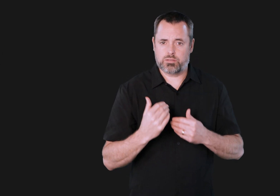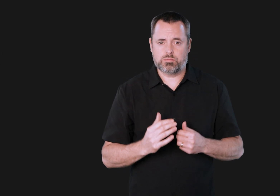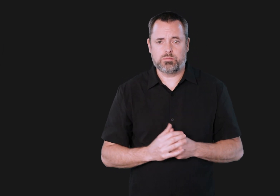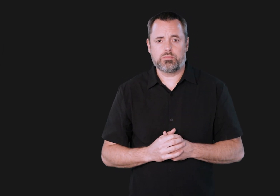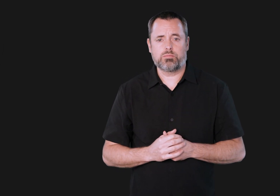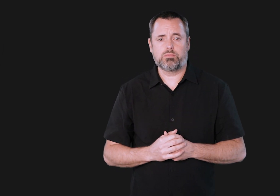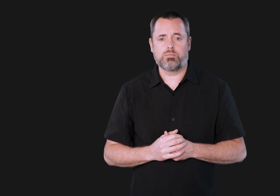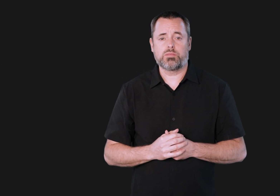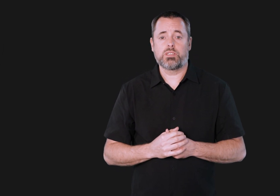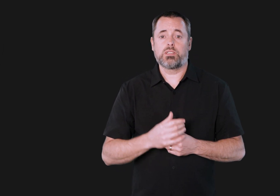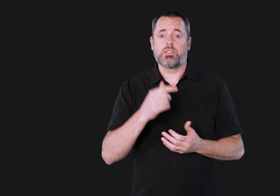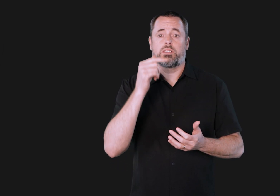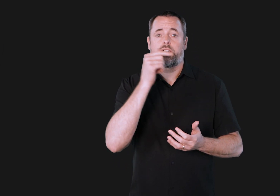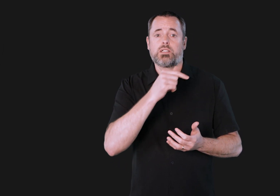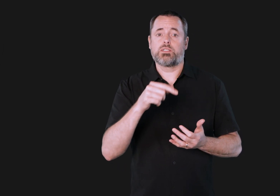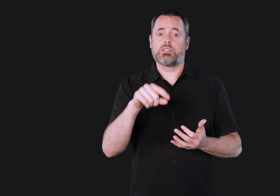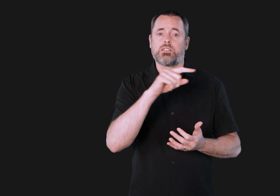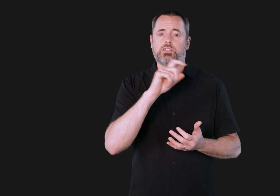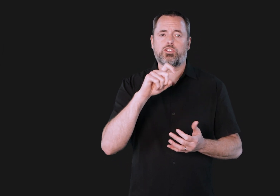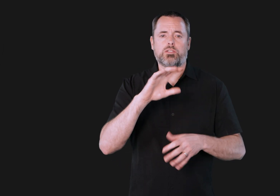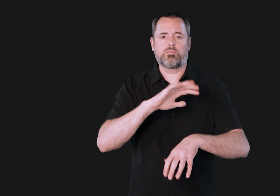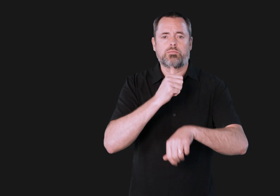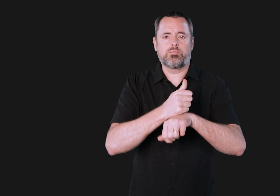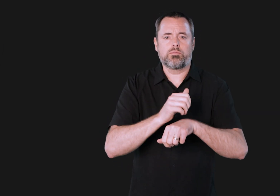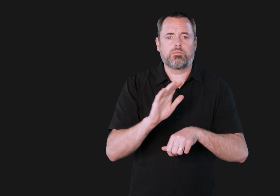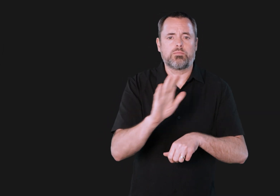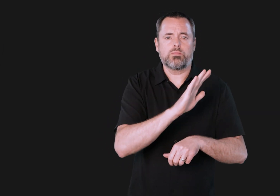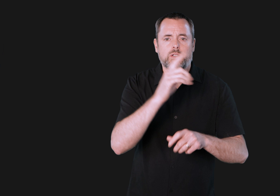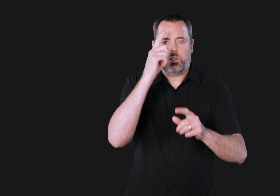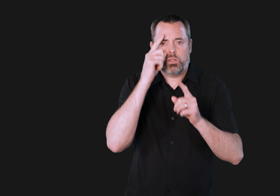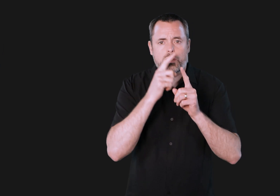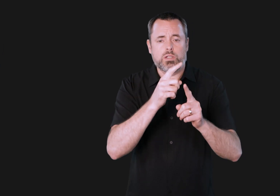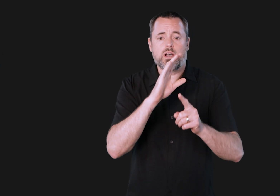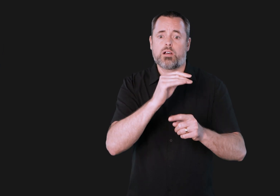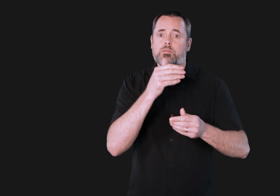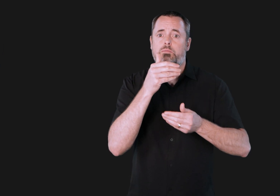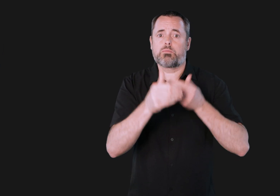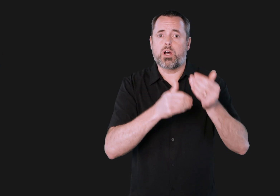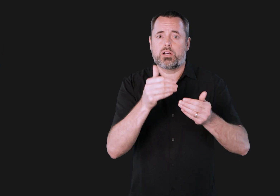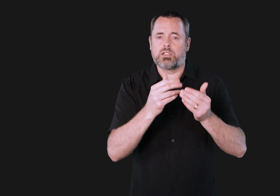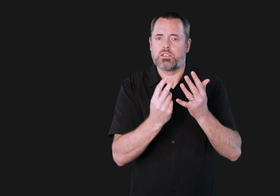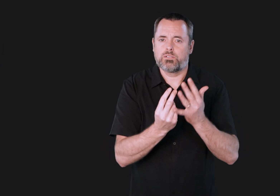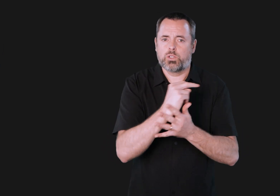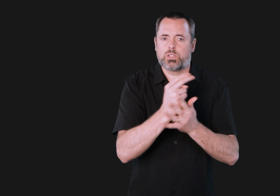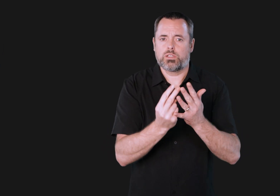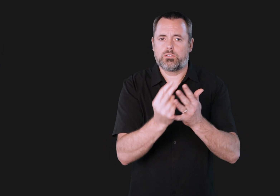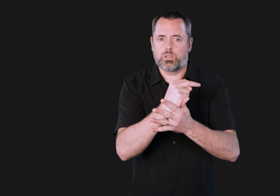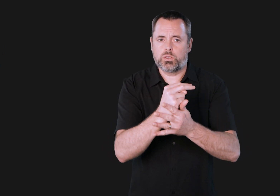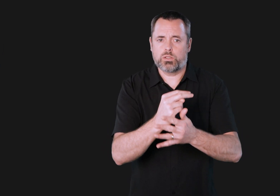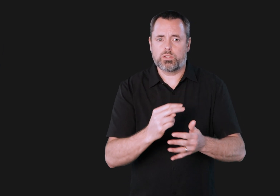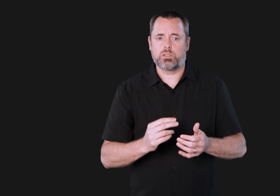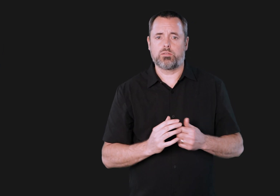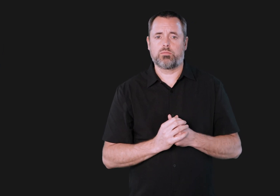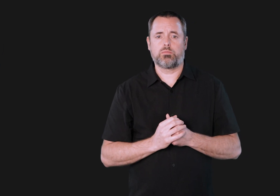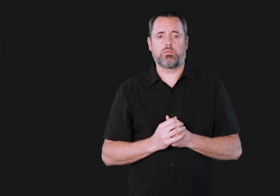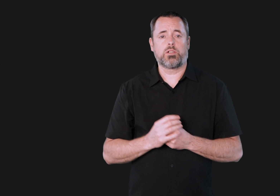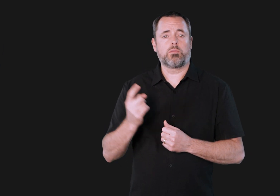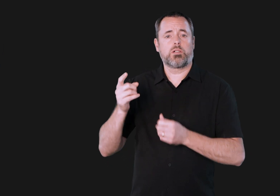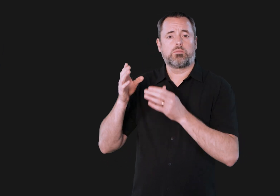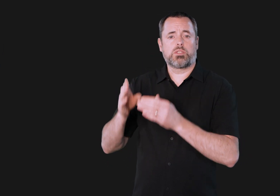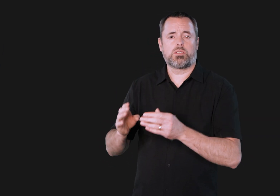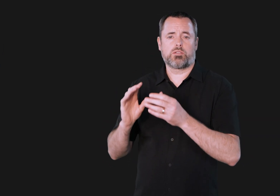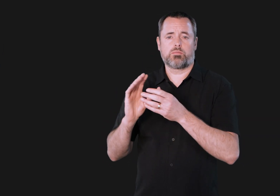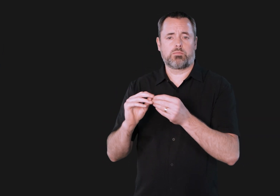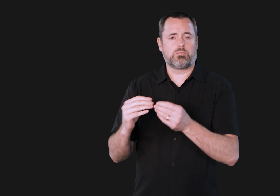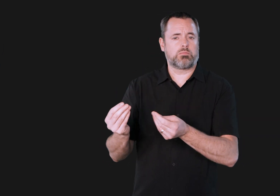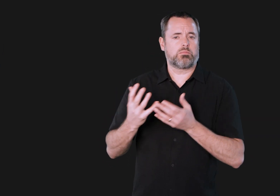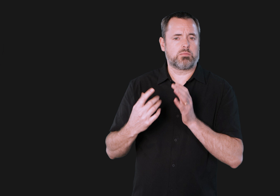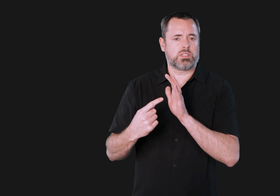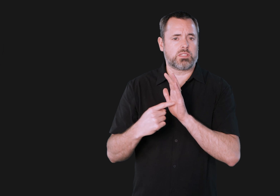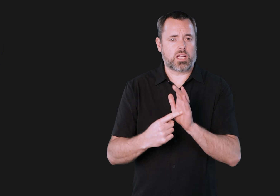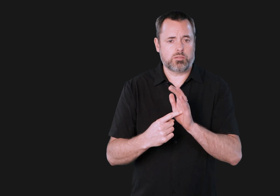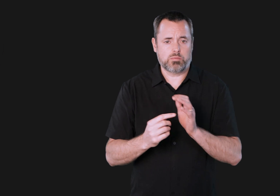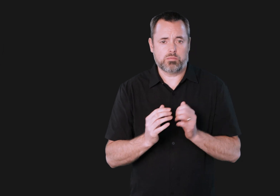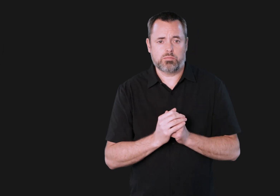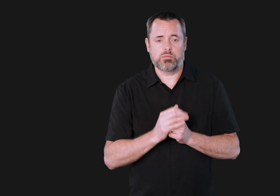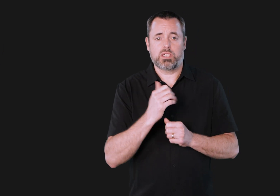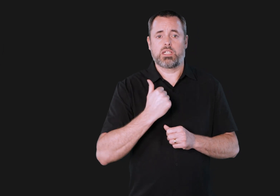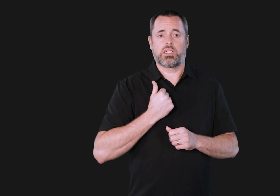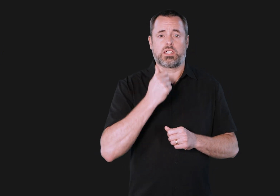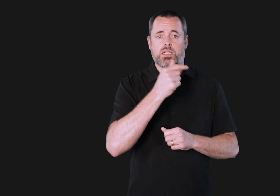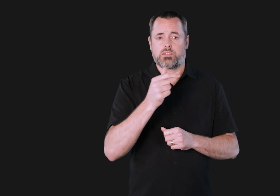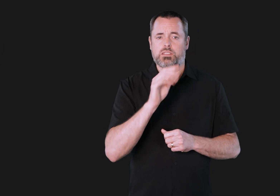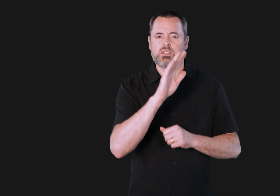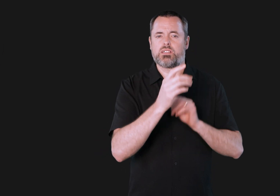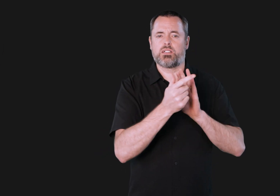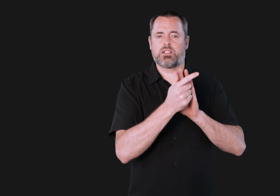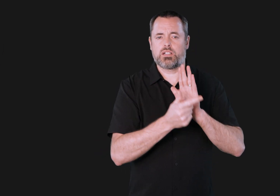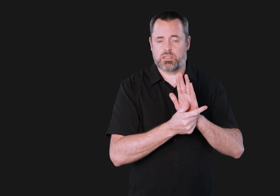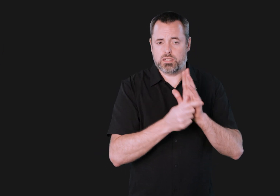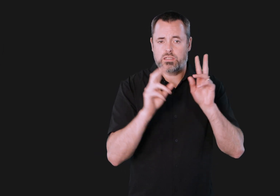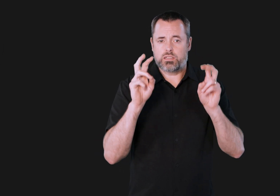Governments should also set goals and review their progress. A person gave an example of the federal Employment Equity Act.